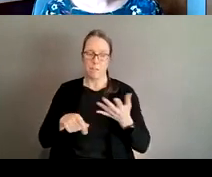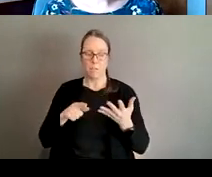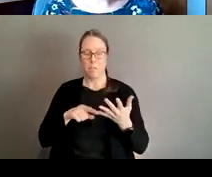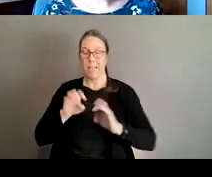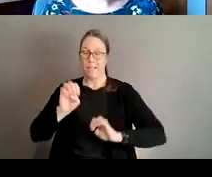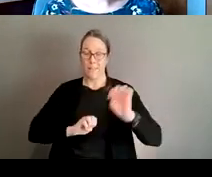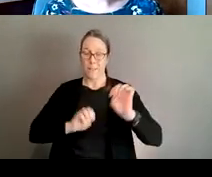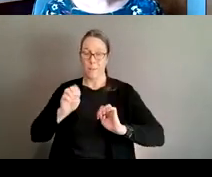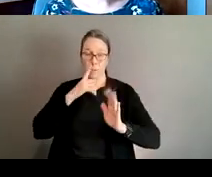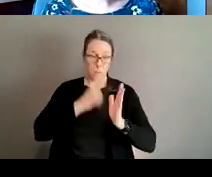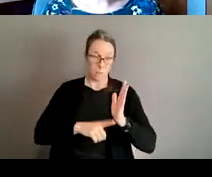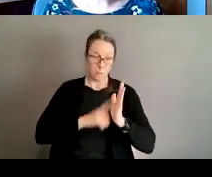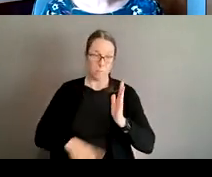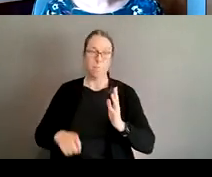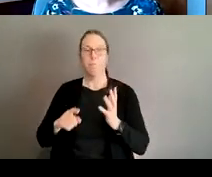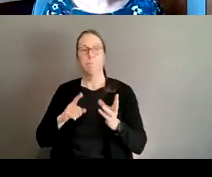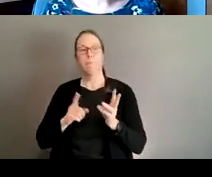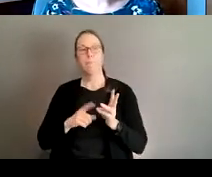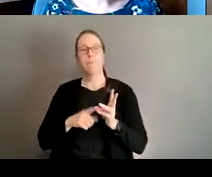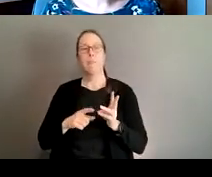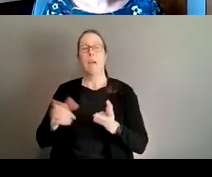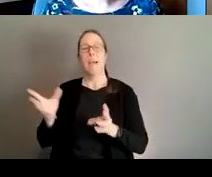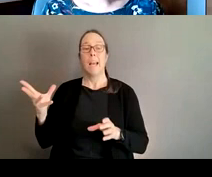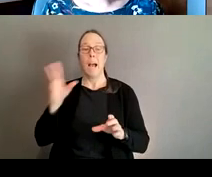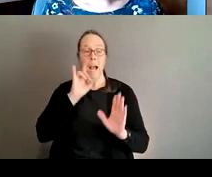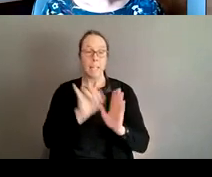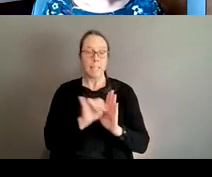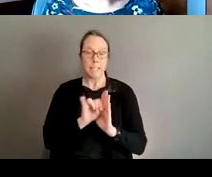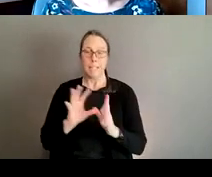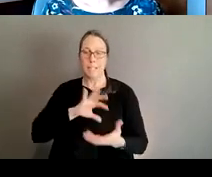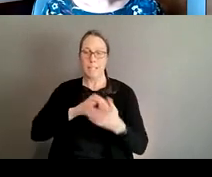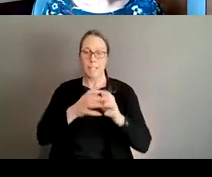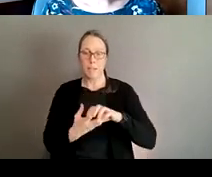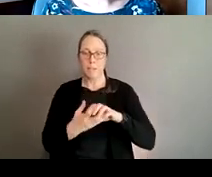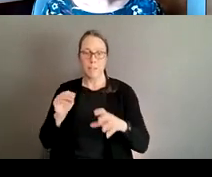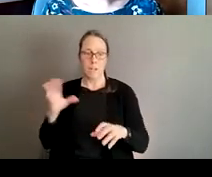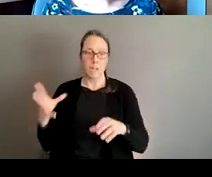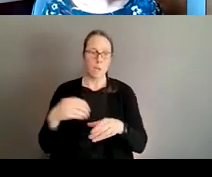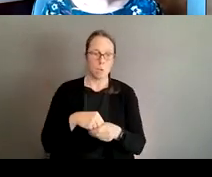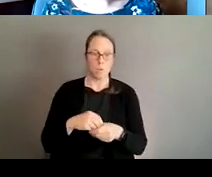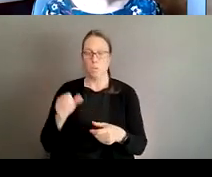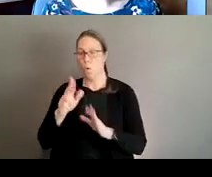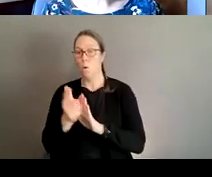Identity, intersectionality and inclusion. Or legal requirements. Next slide please.